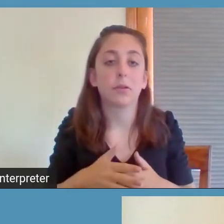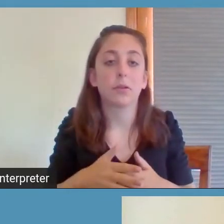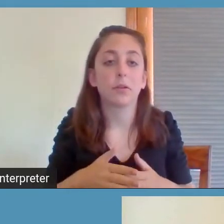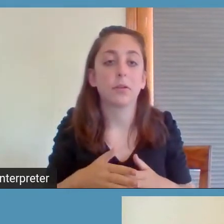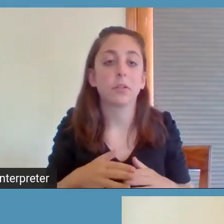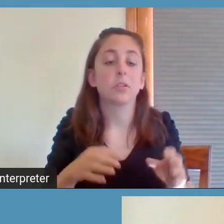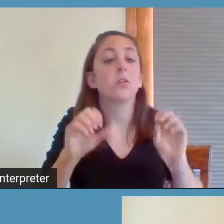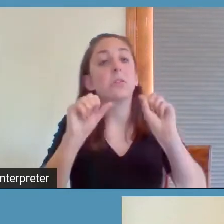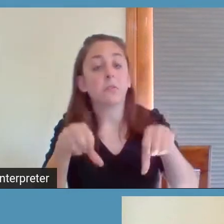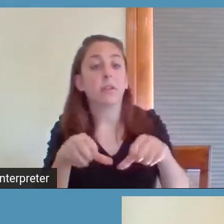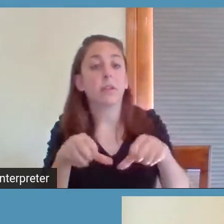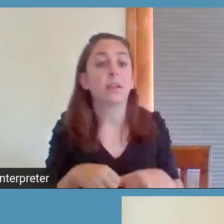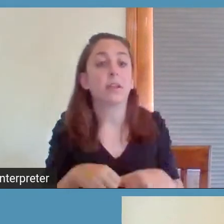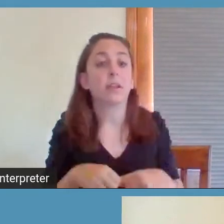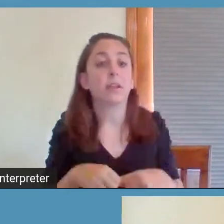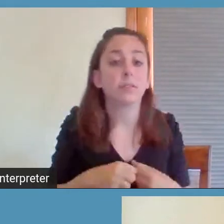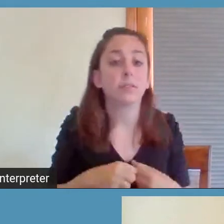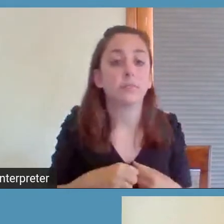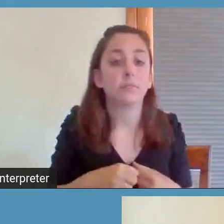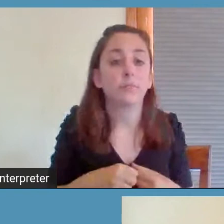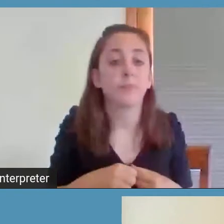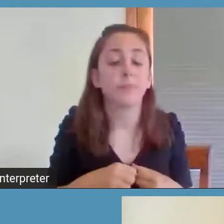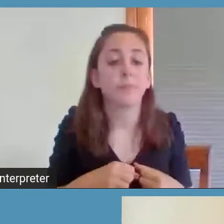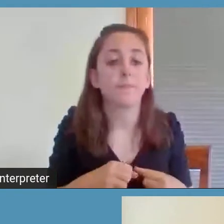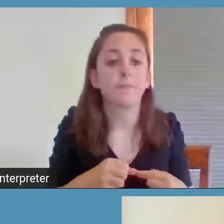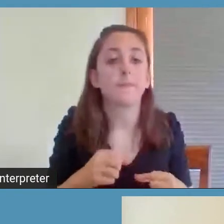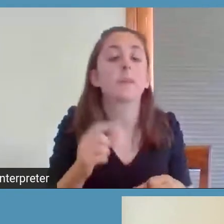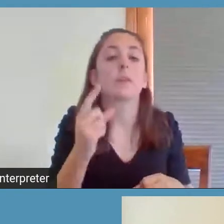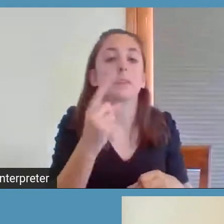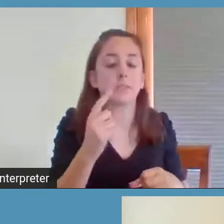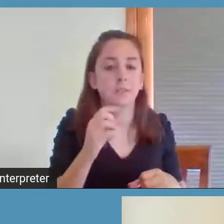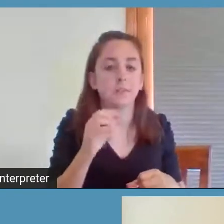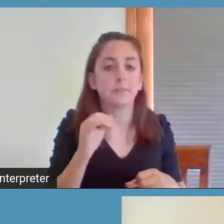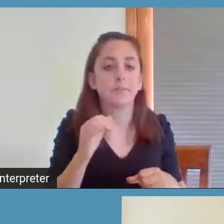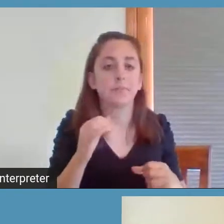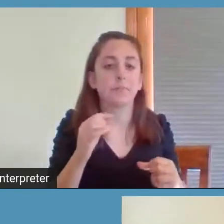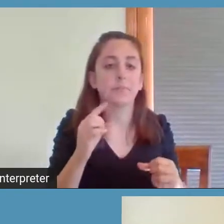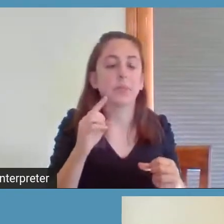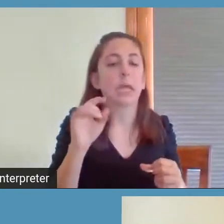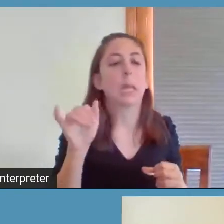immersive um using um something that you know like a you know white box gallery situation or